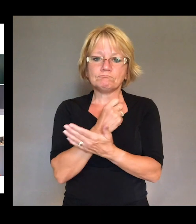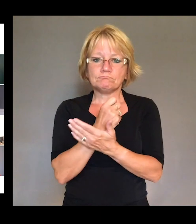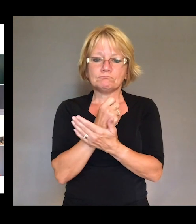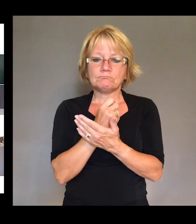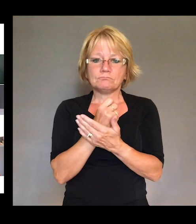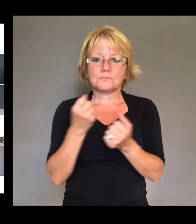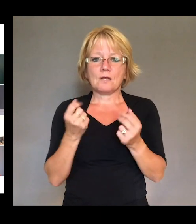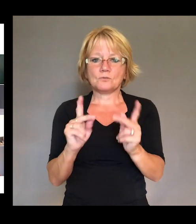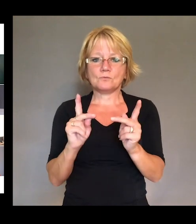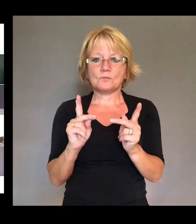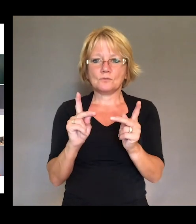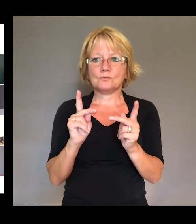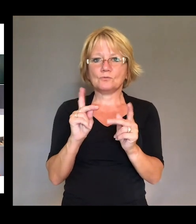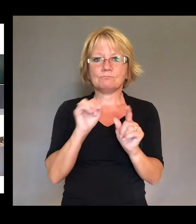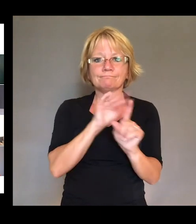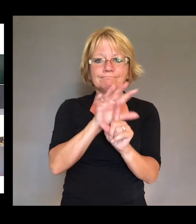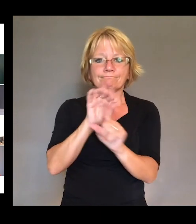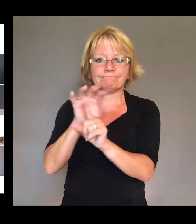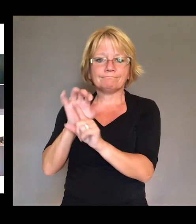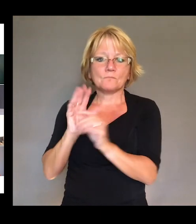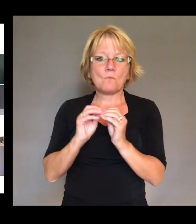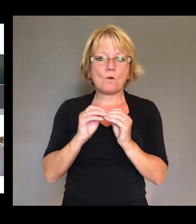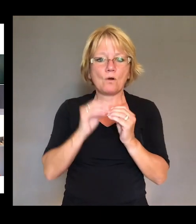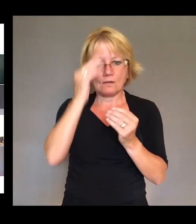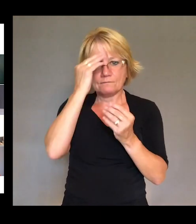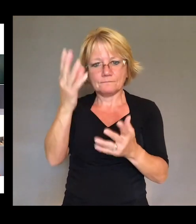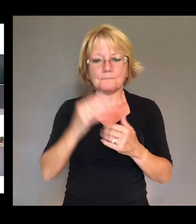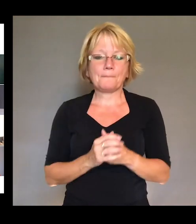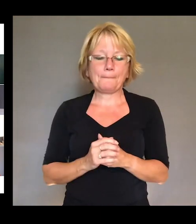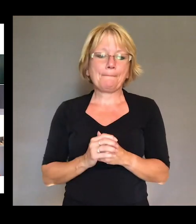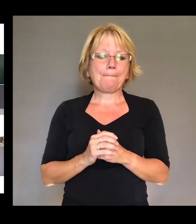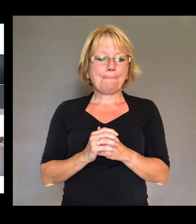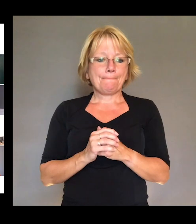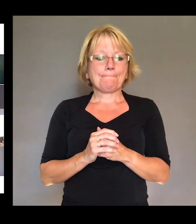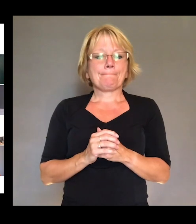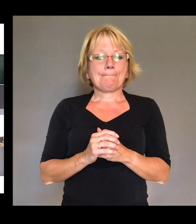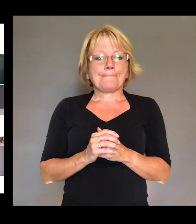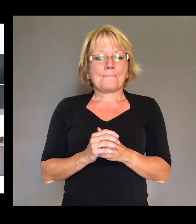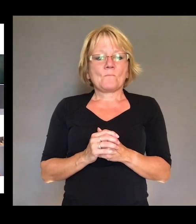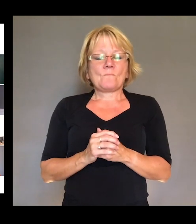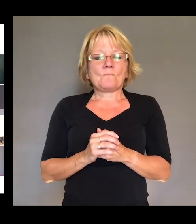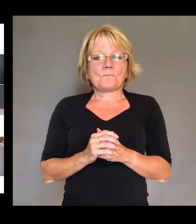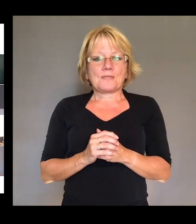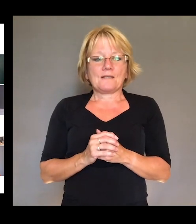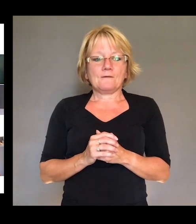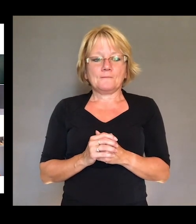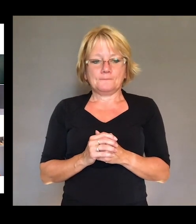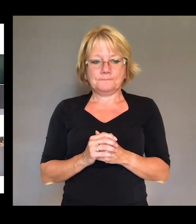it's another way to kind of help, you know, make your spaces more, more informative. And then I just included it.